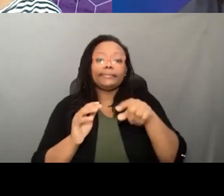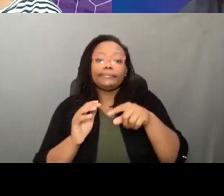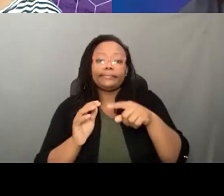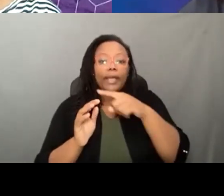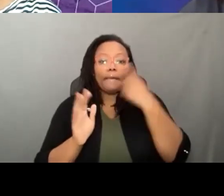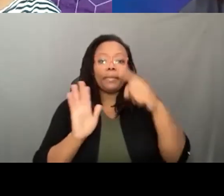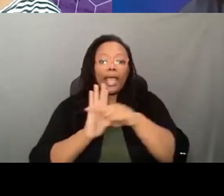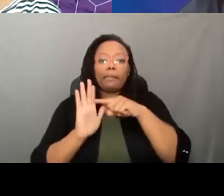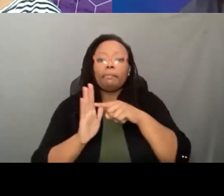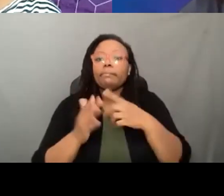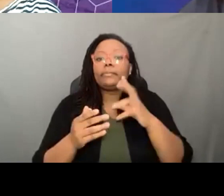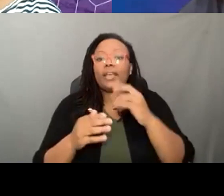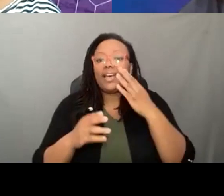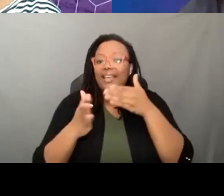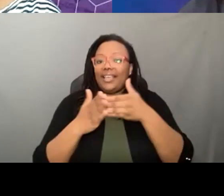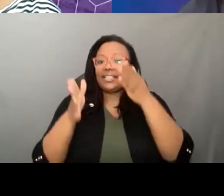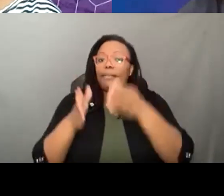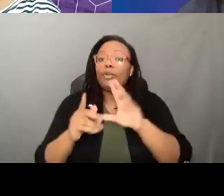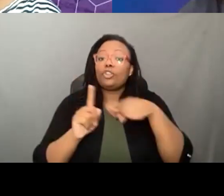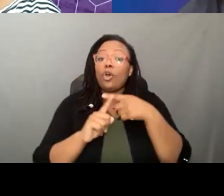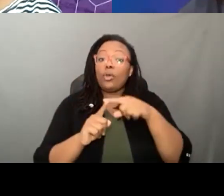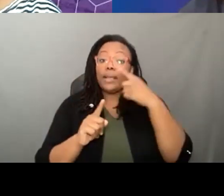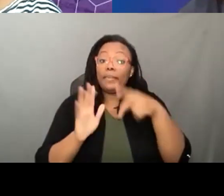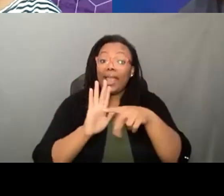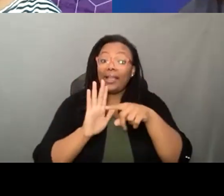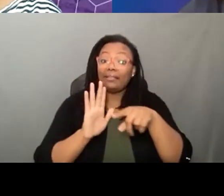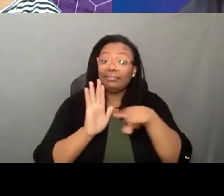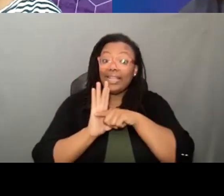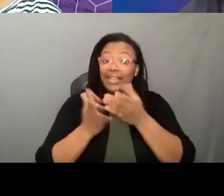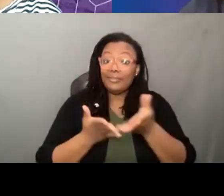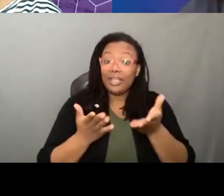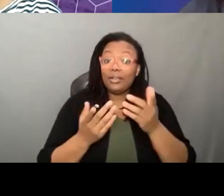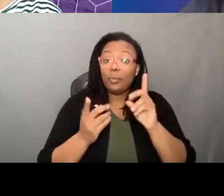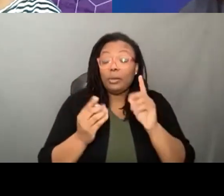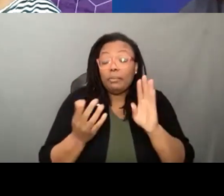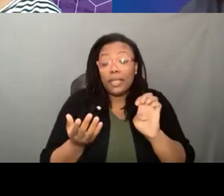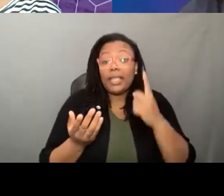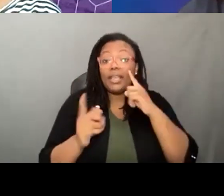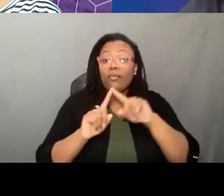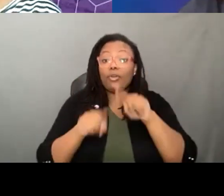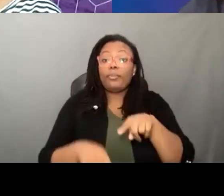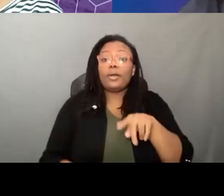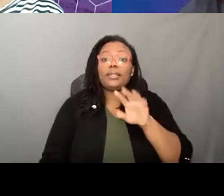At the moment, the only black mark would be if we are reporting you to, again, FAPIIS.